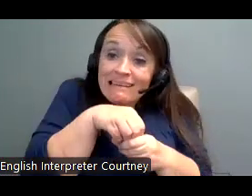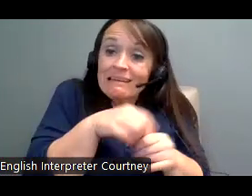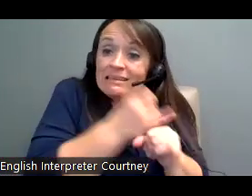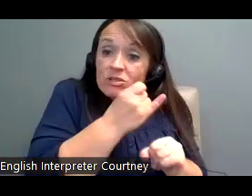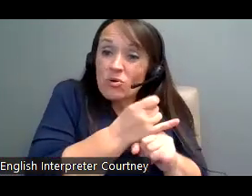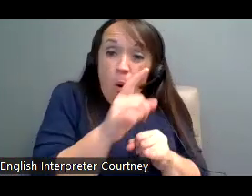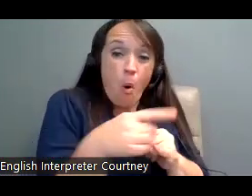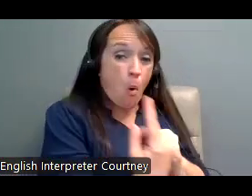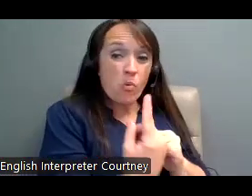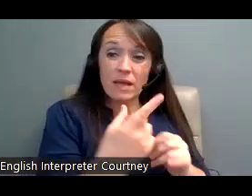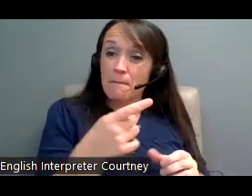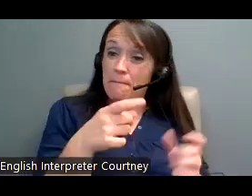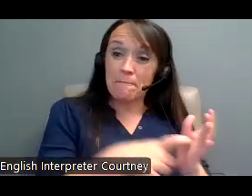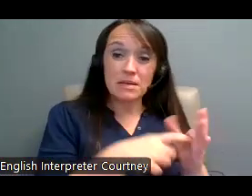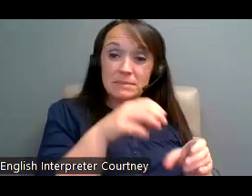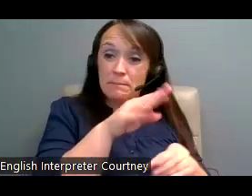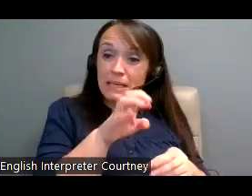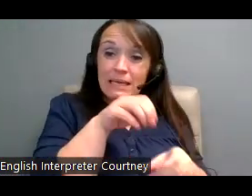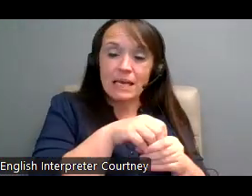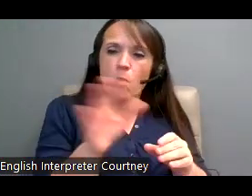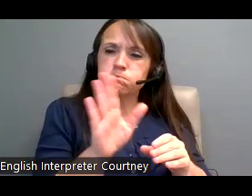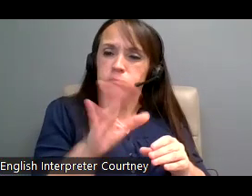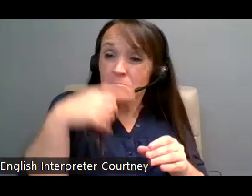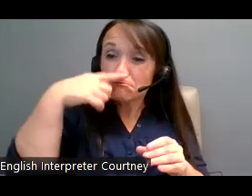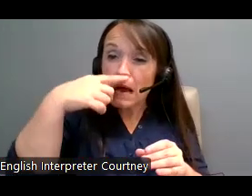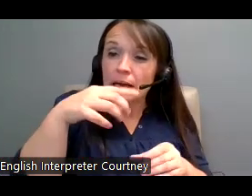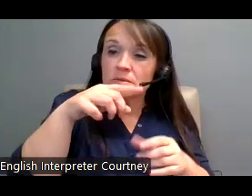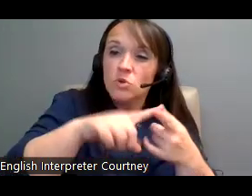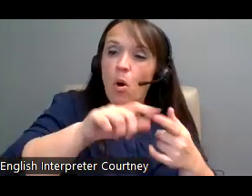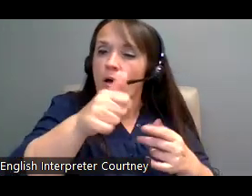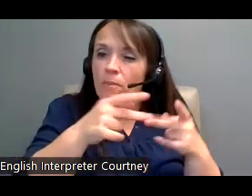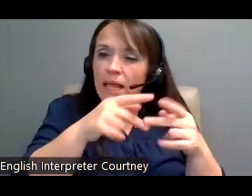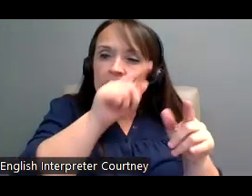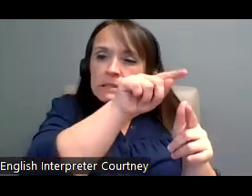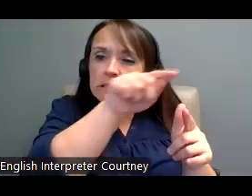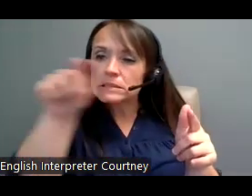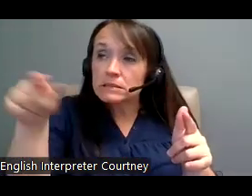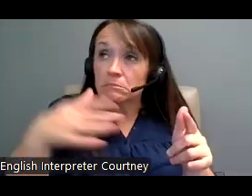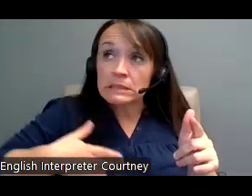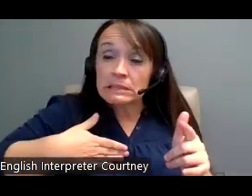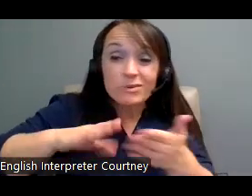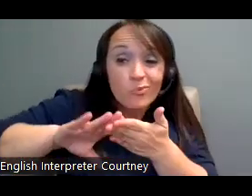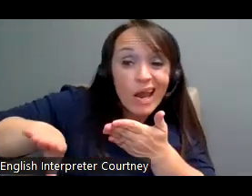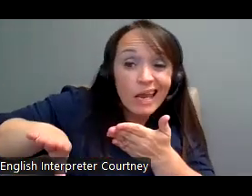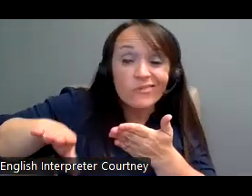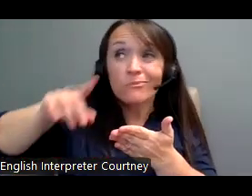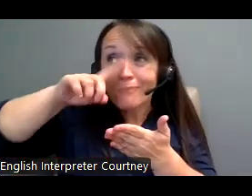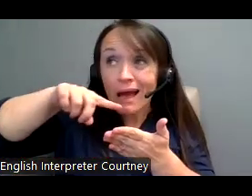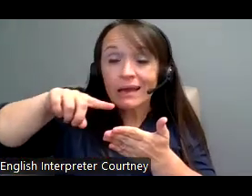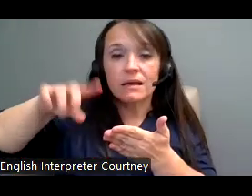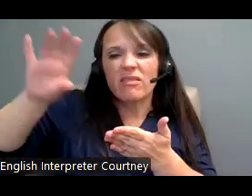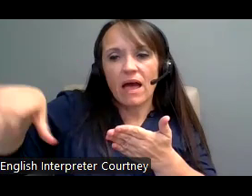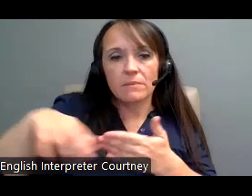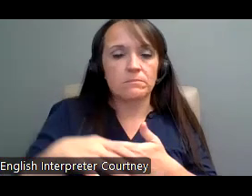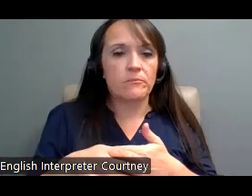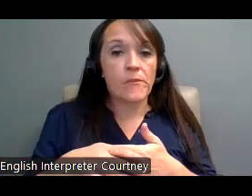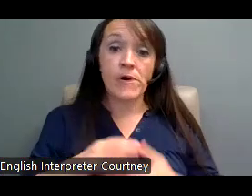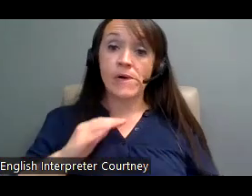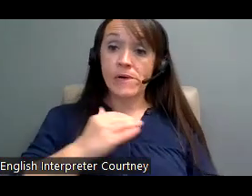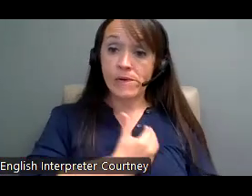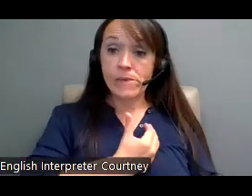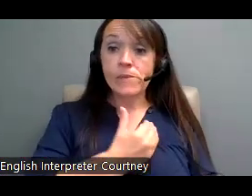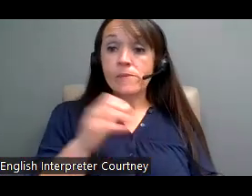services in an institution. Next slide. South Carolina has 8 HCBS waiver programs